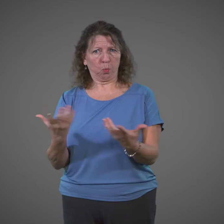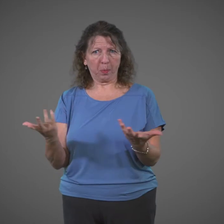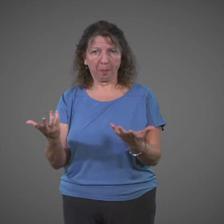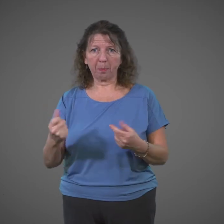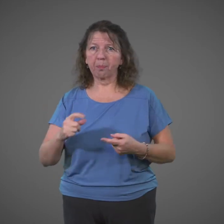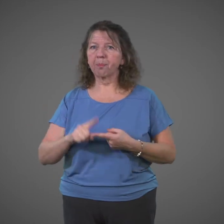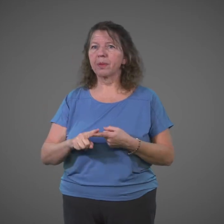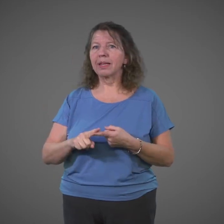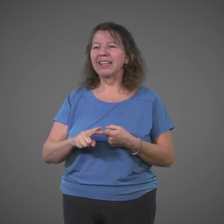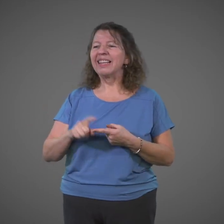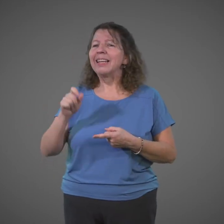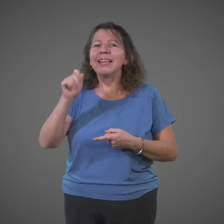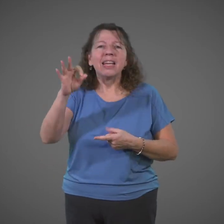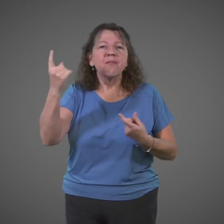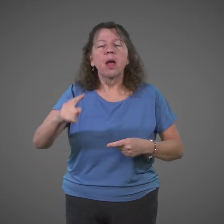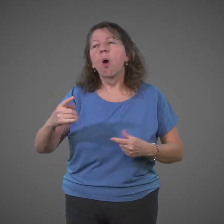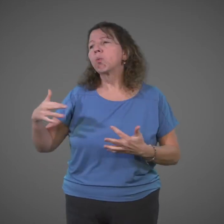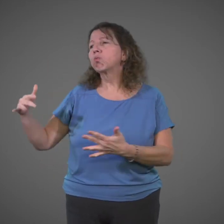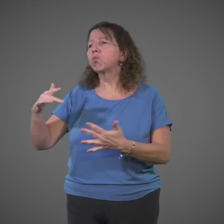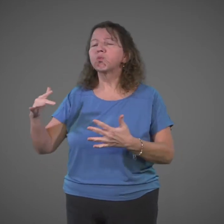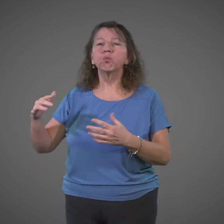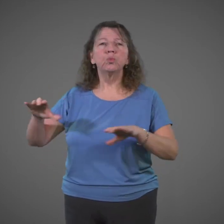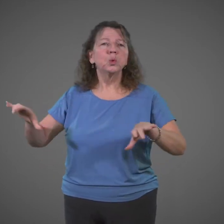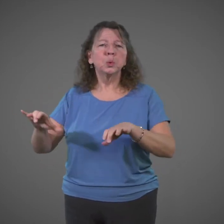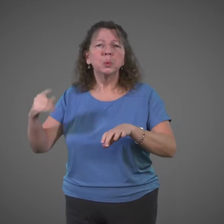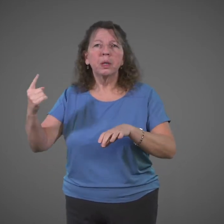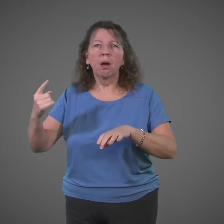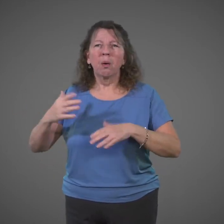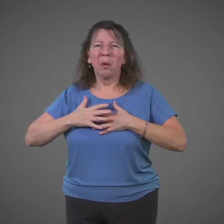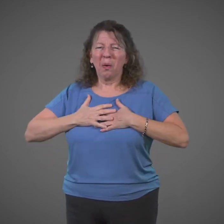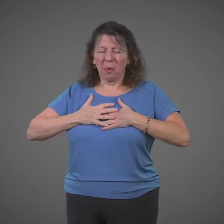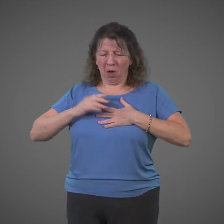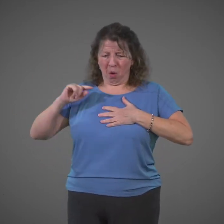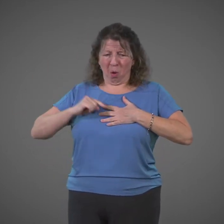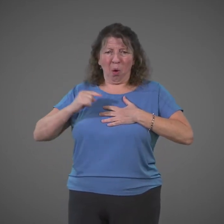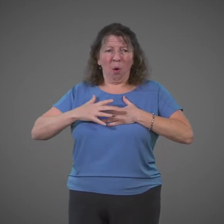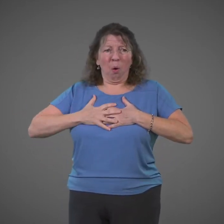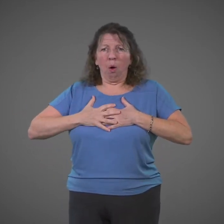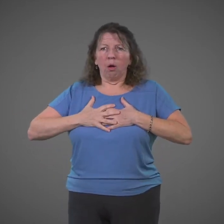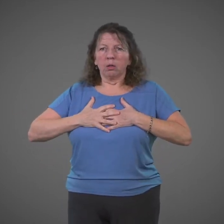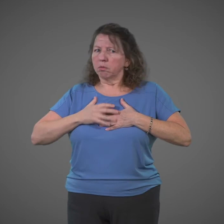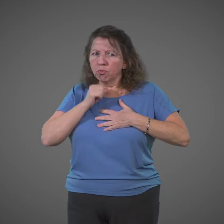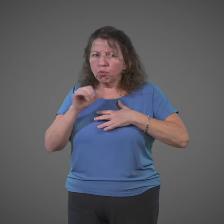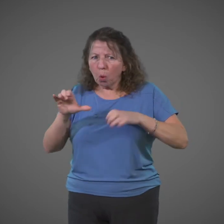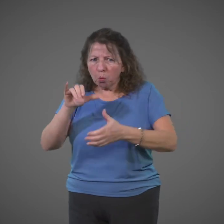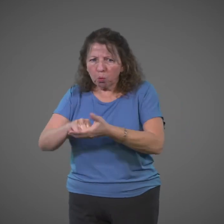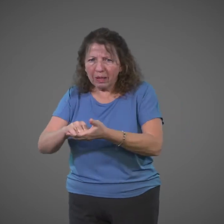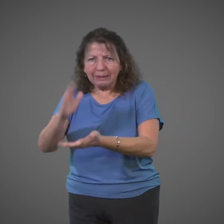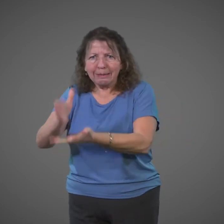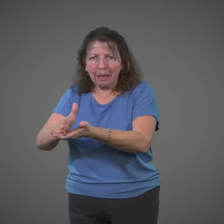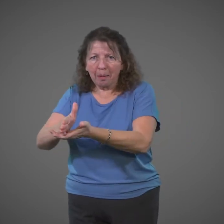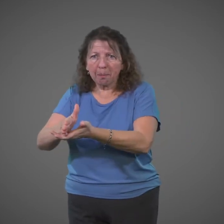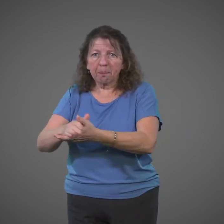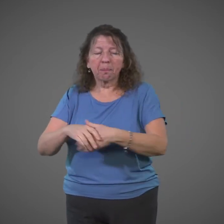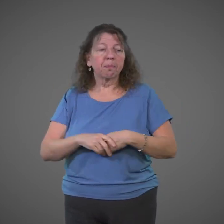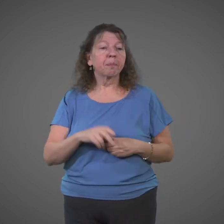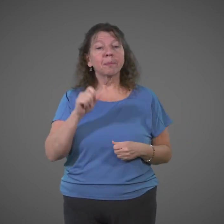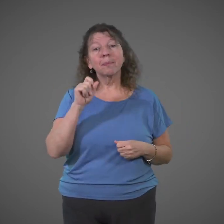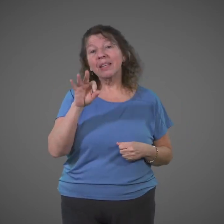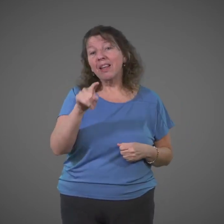Once you go back home, what do you do now? If something you do causes chest pain, right away stop doing that